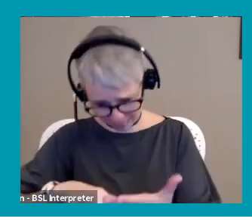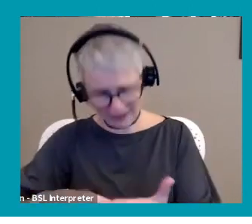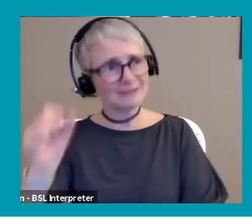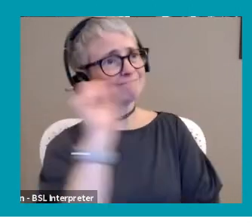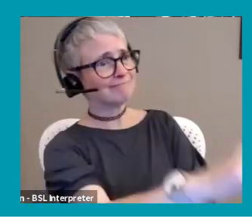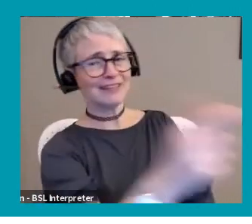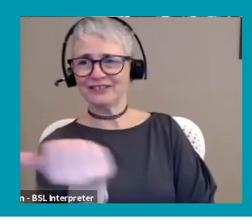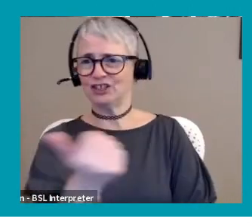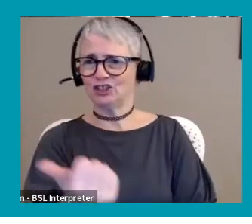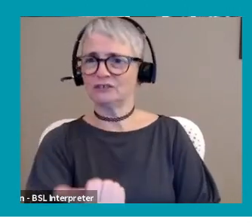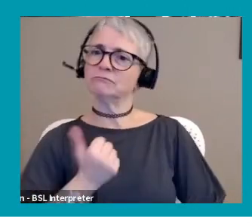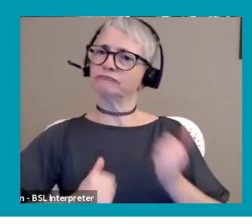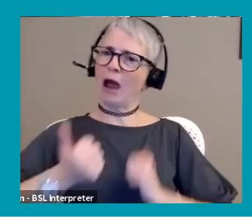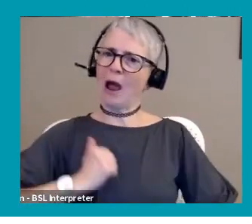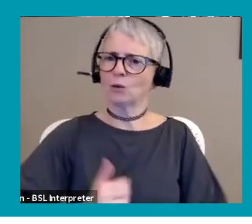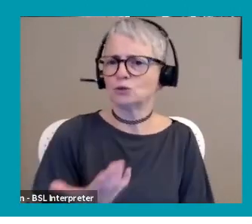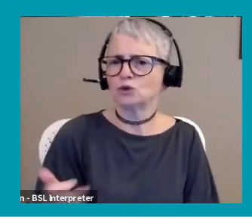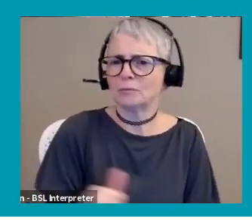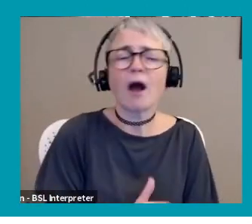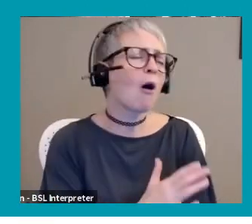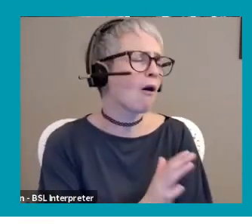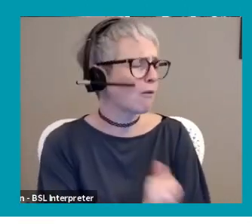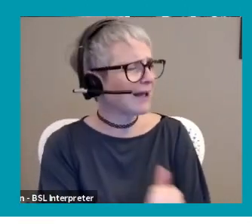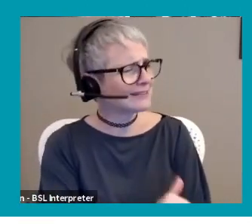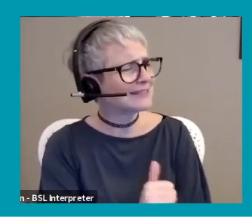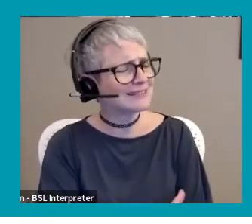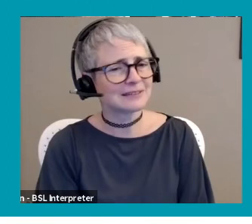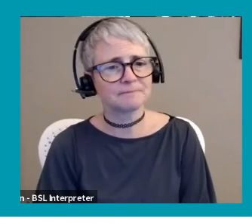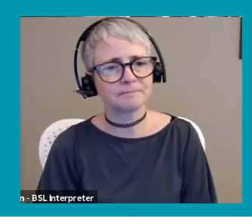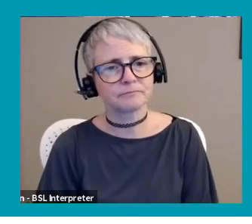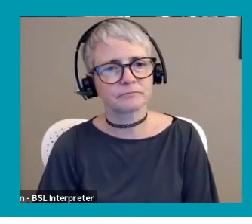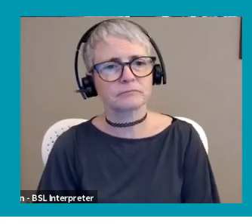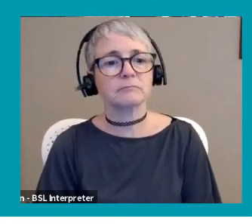Celebrate that. Make a plan and prioritise.